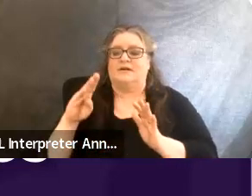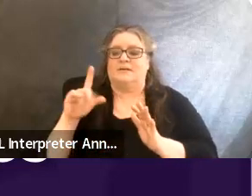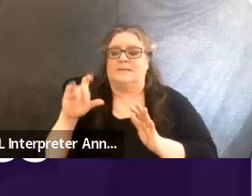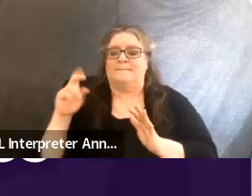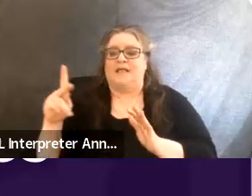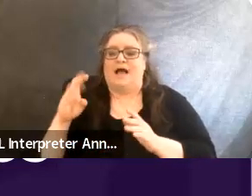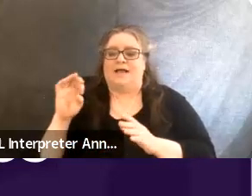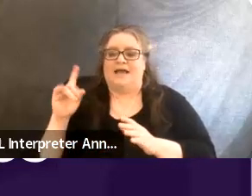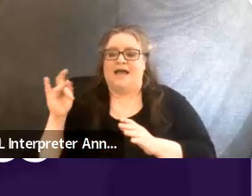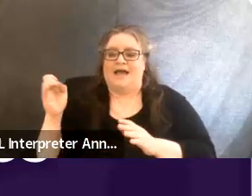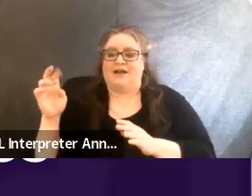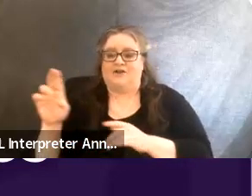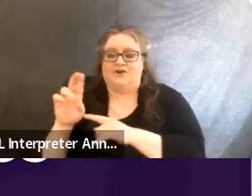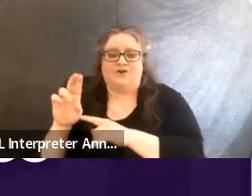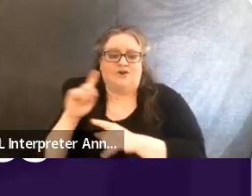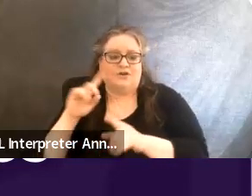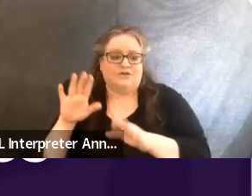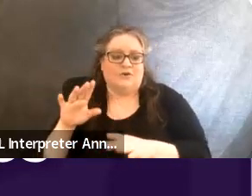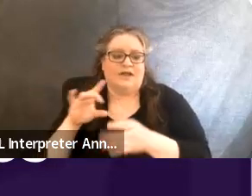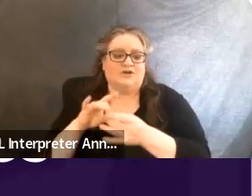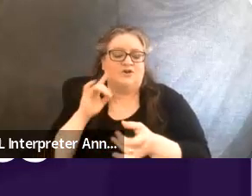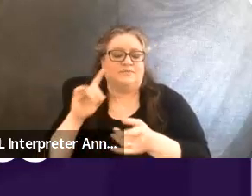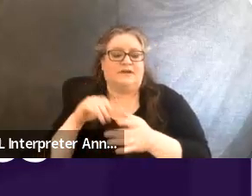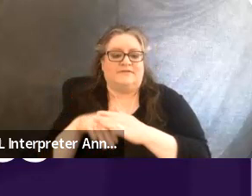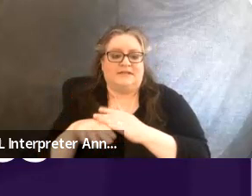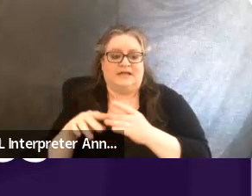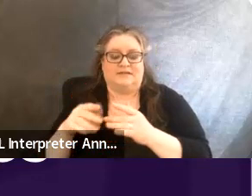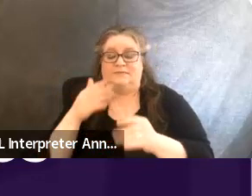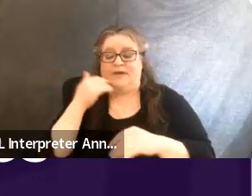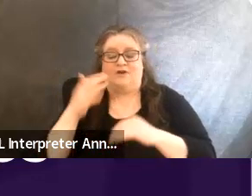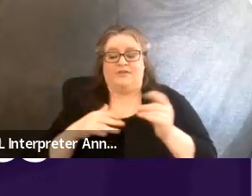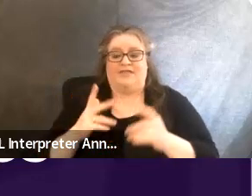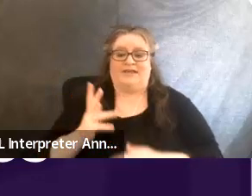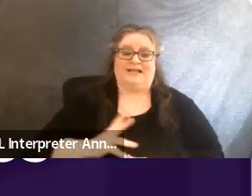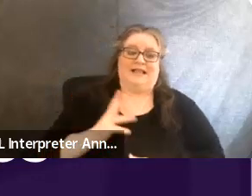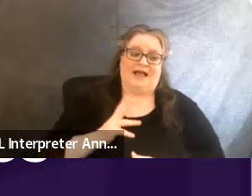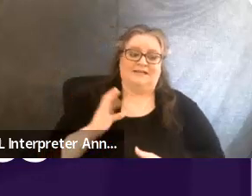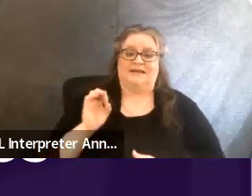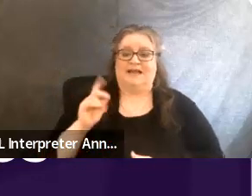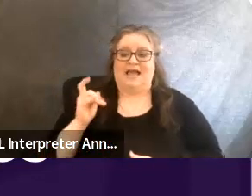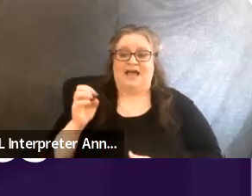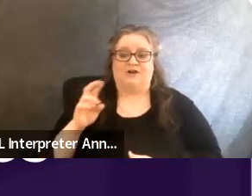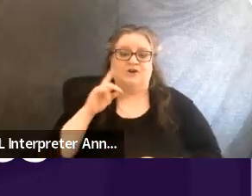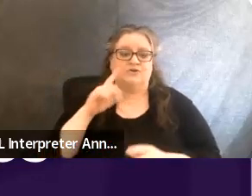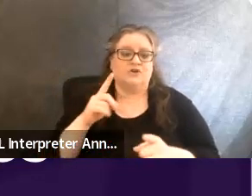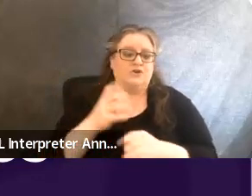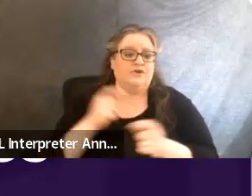in terms of accessibility over the previous classic editor. So, you get elements like headings,